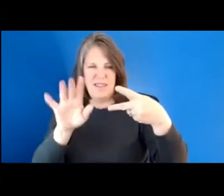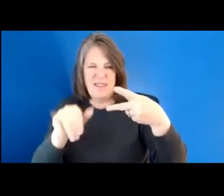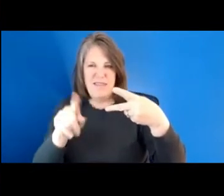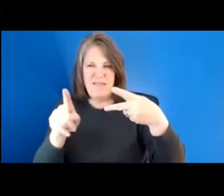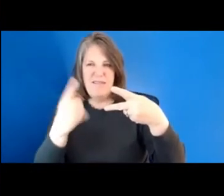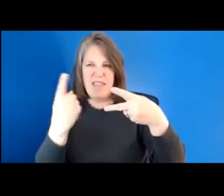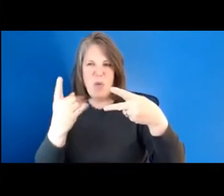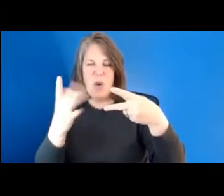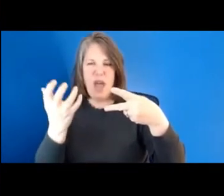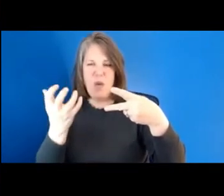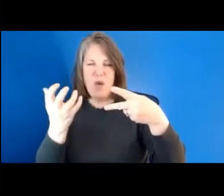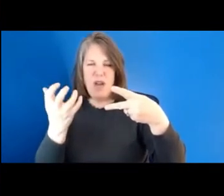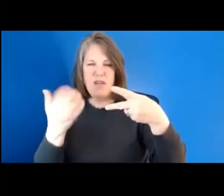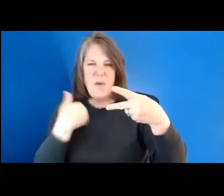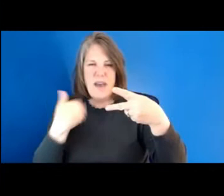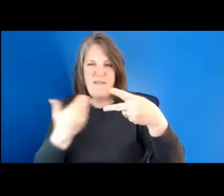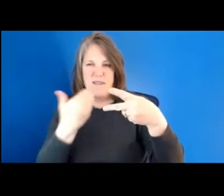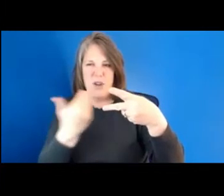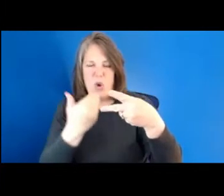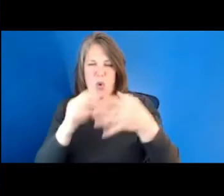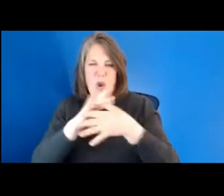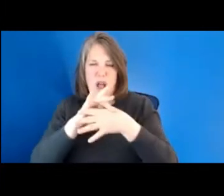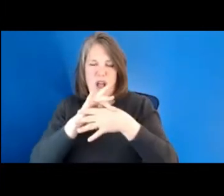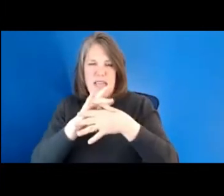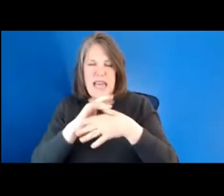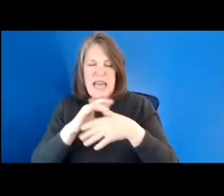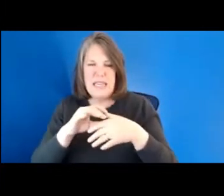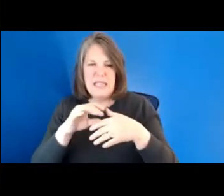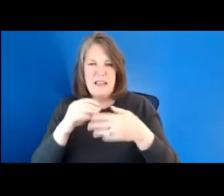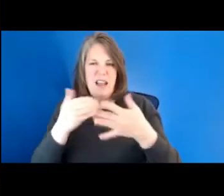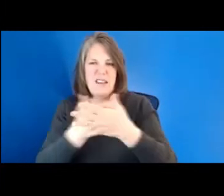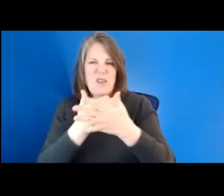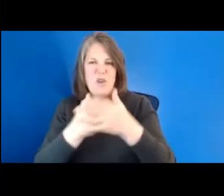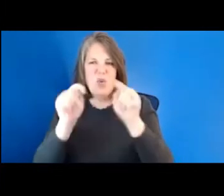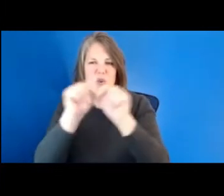have a new content -- a new template for. Yet